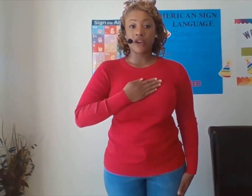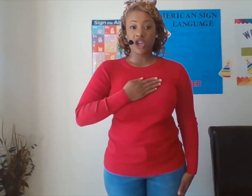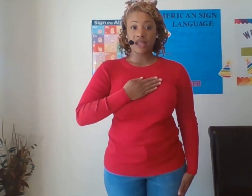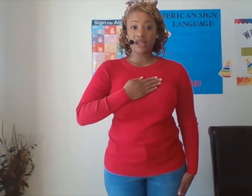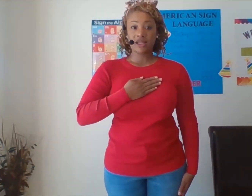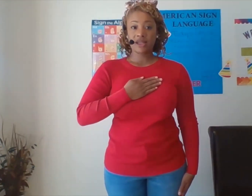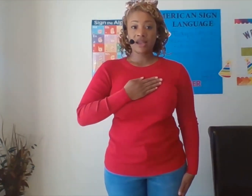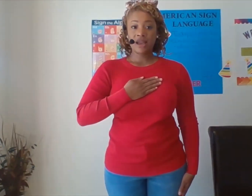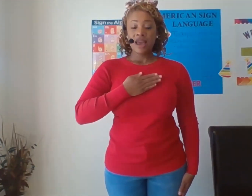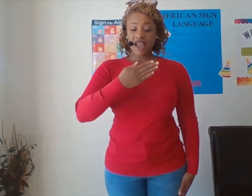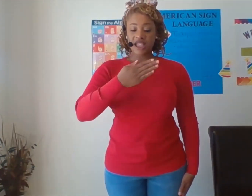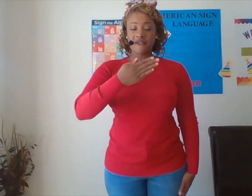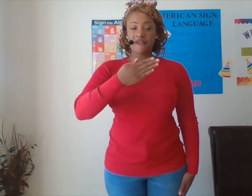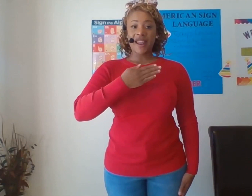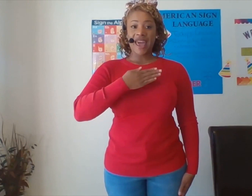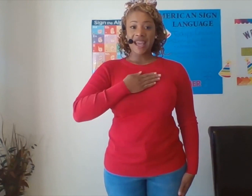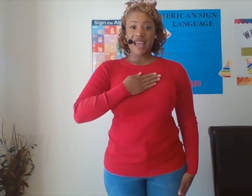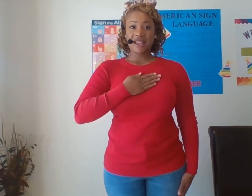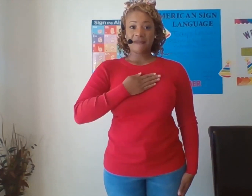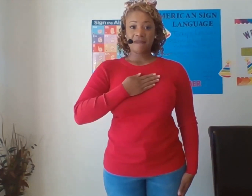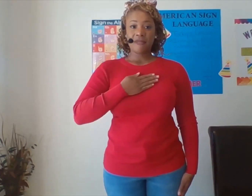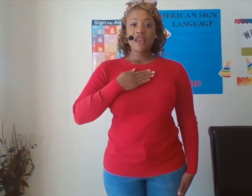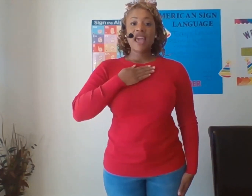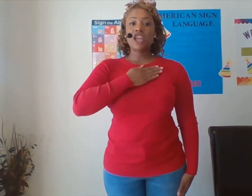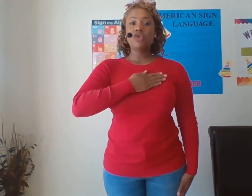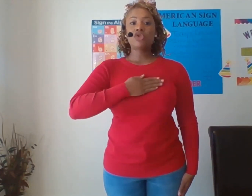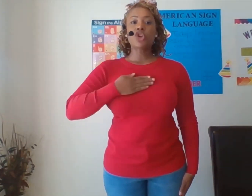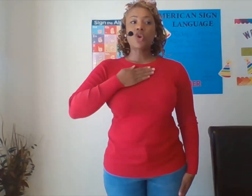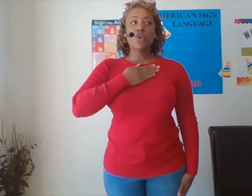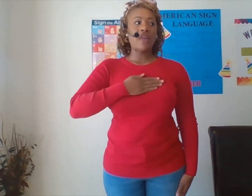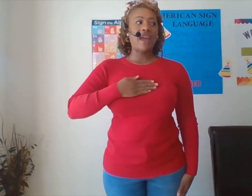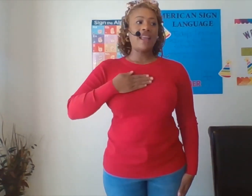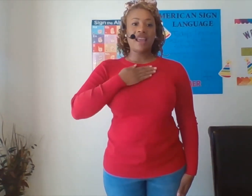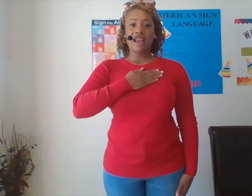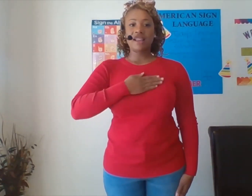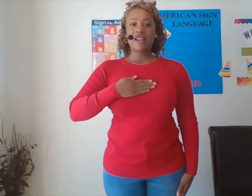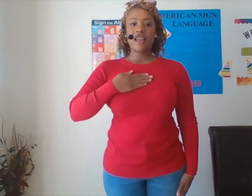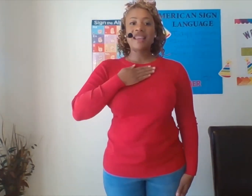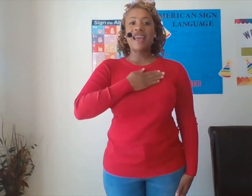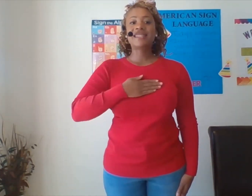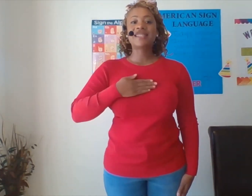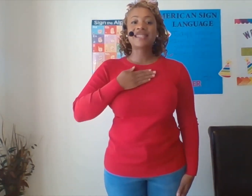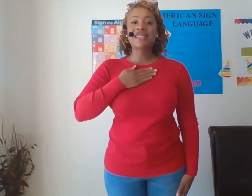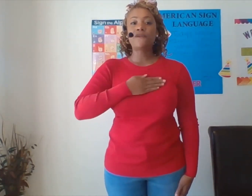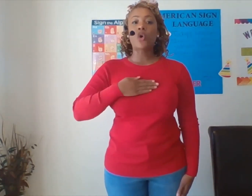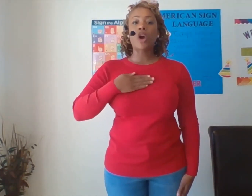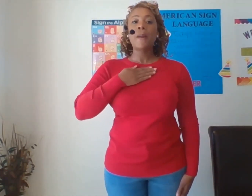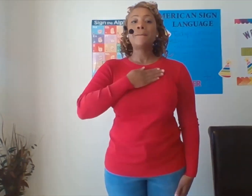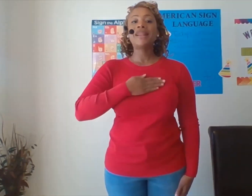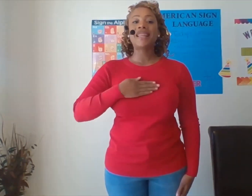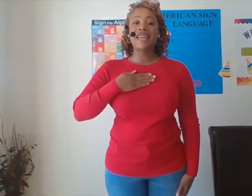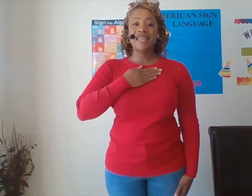chest it's a flat hand and you circle that hand and that's the sign for please